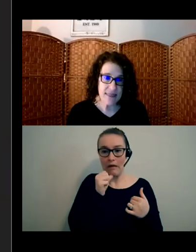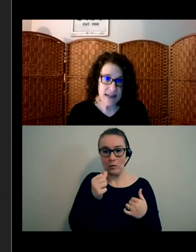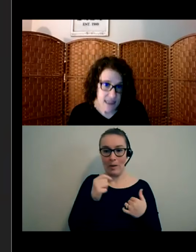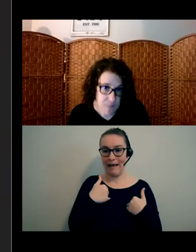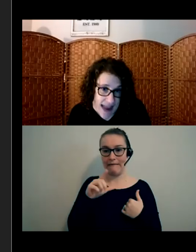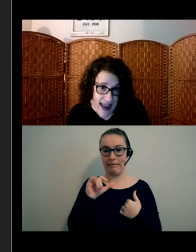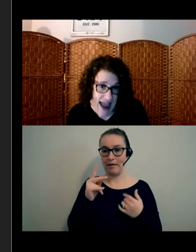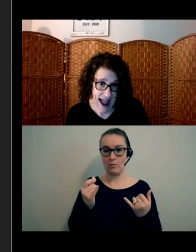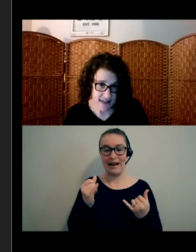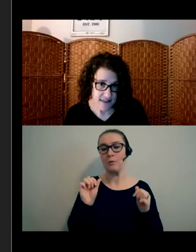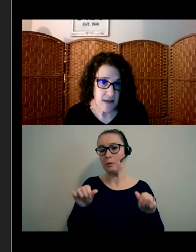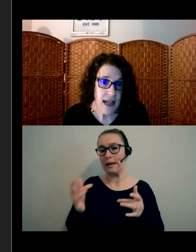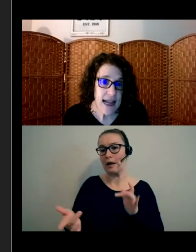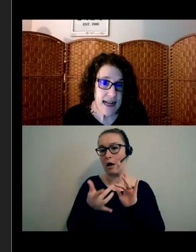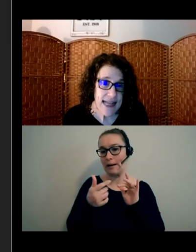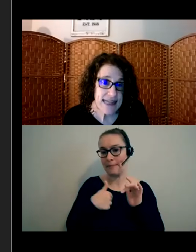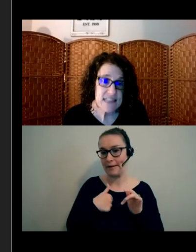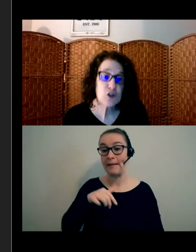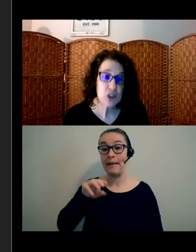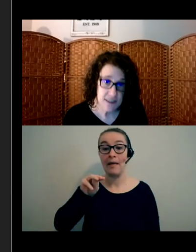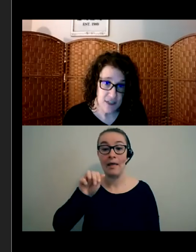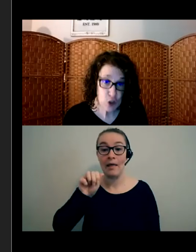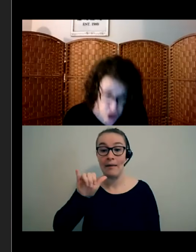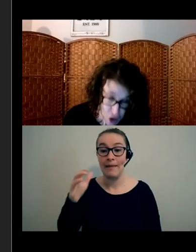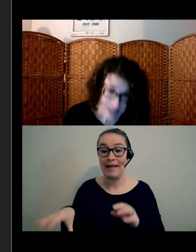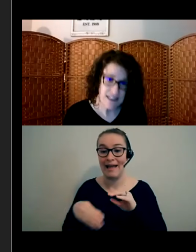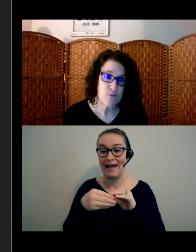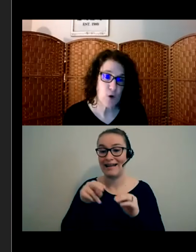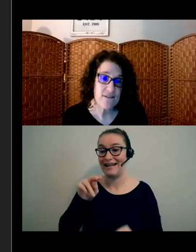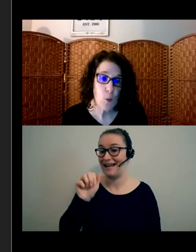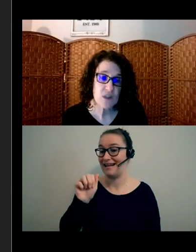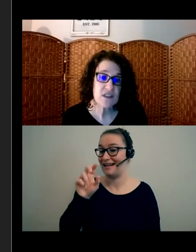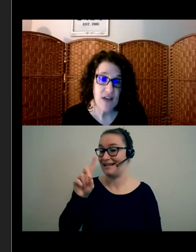And then May added "NAD suggested for everyone to file